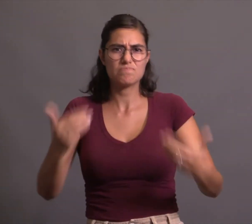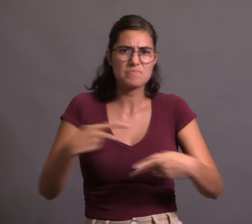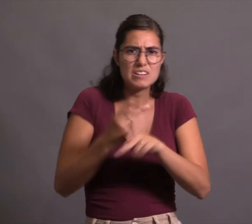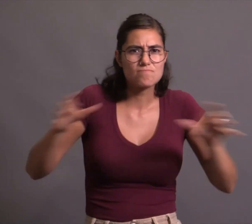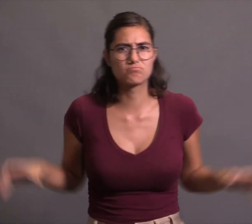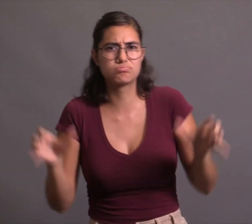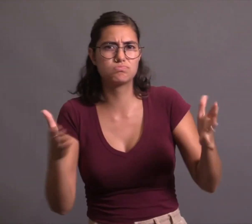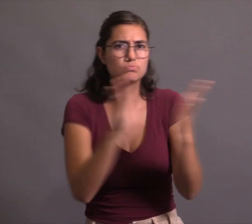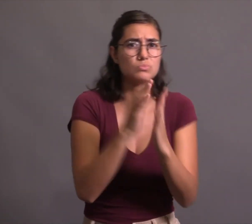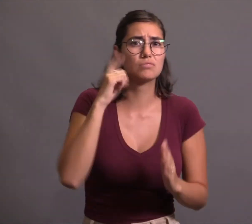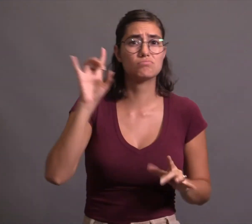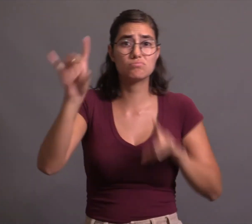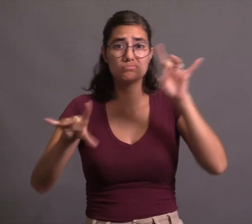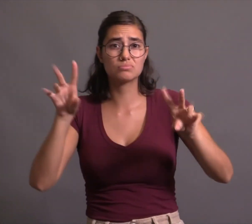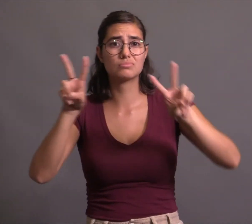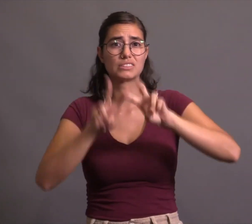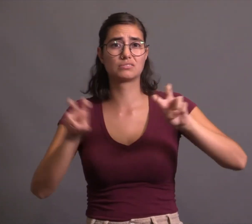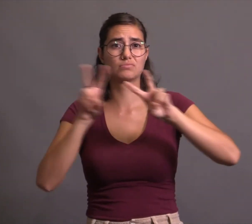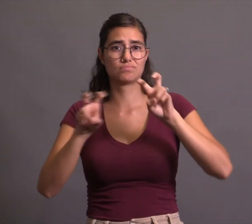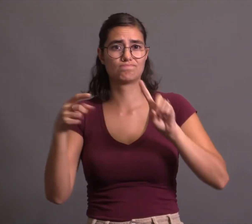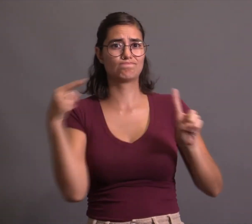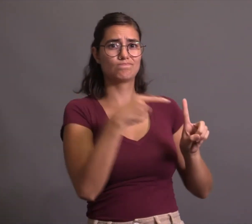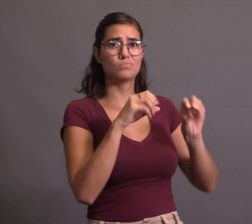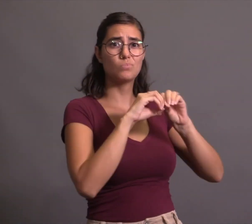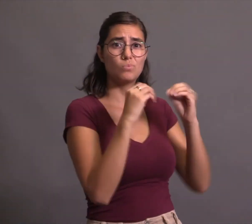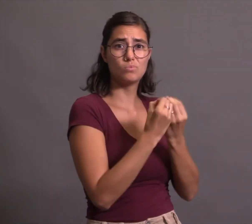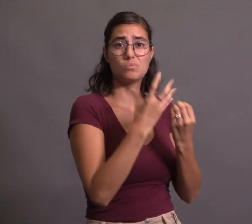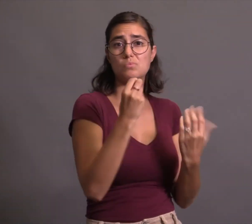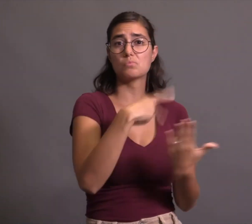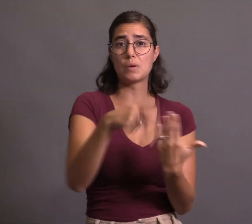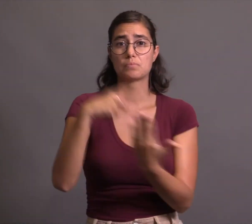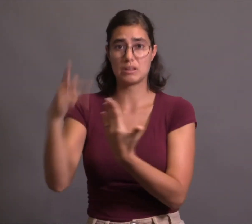Proactively asks for input and assessment of the organization and its programs.